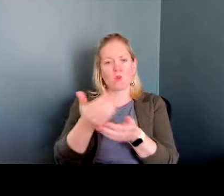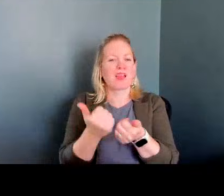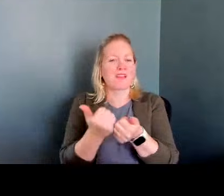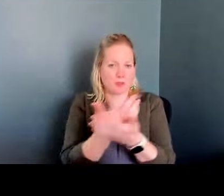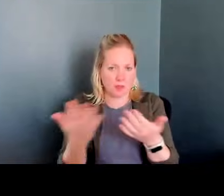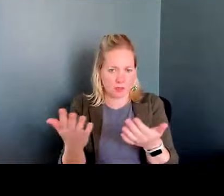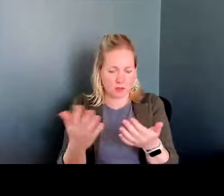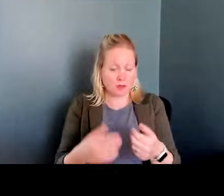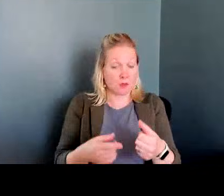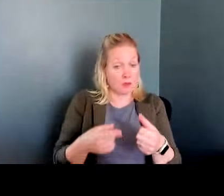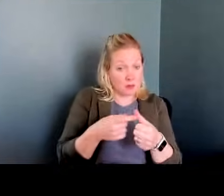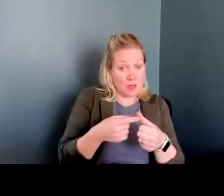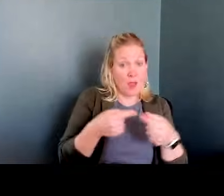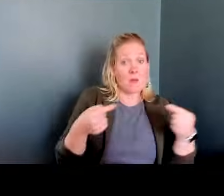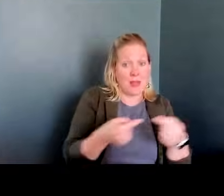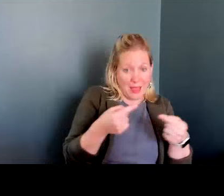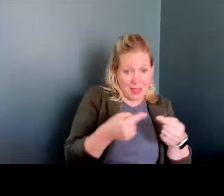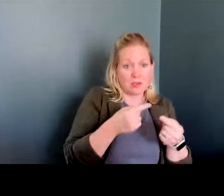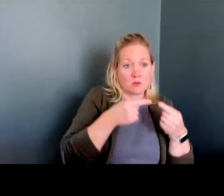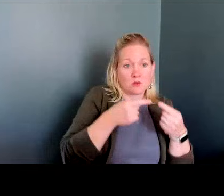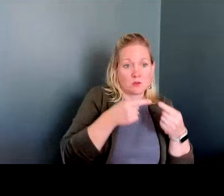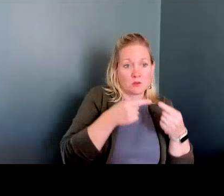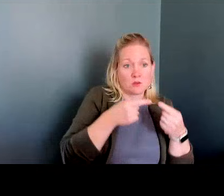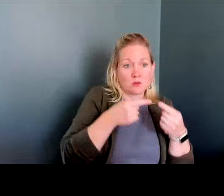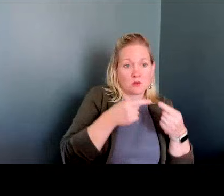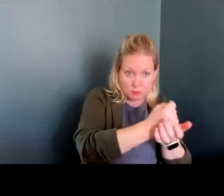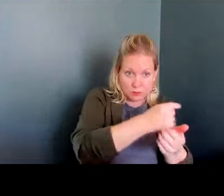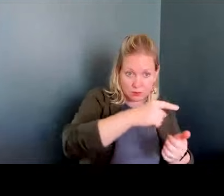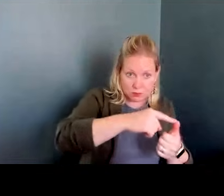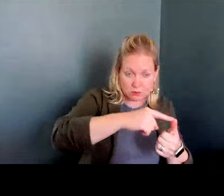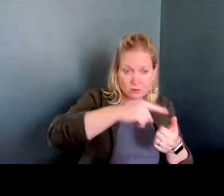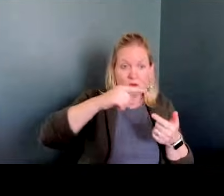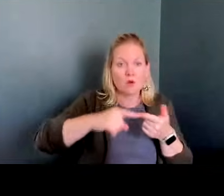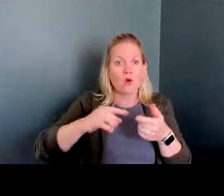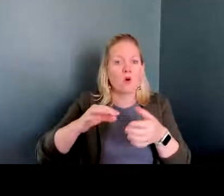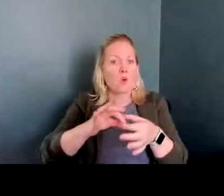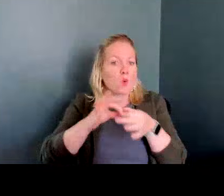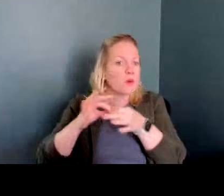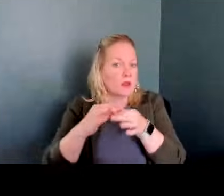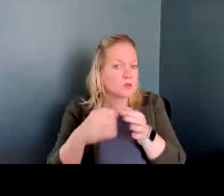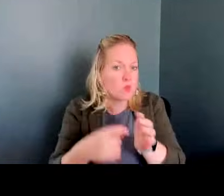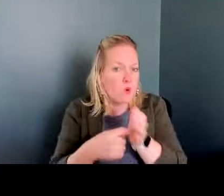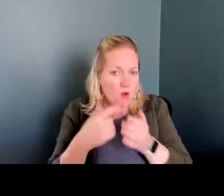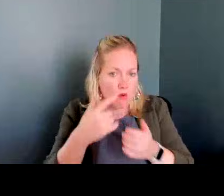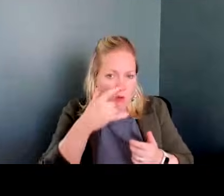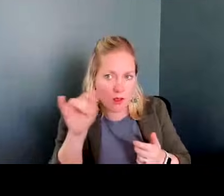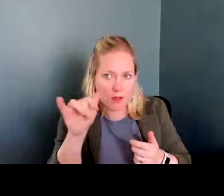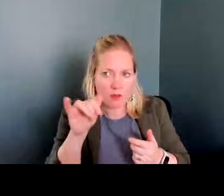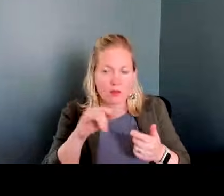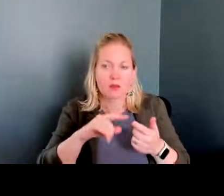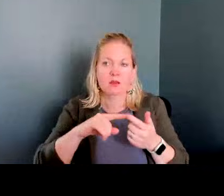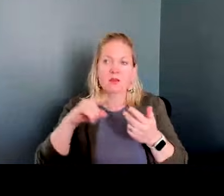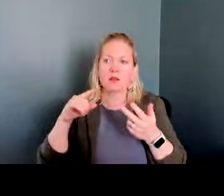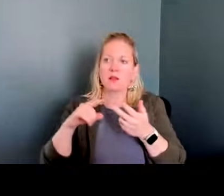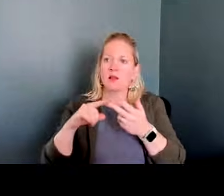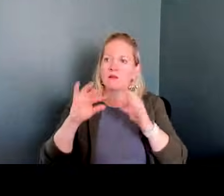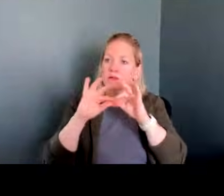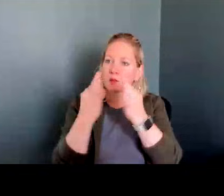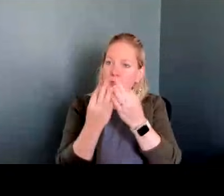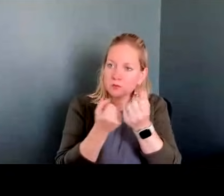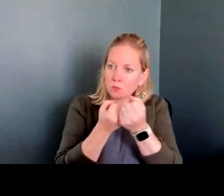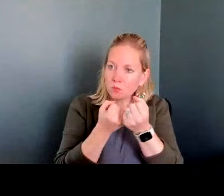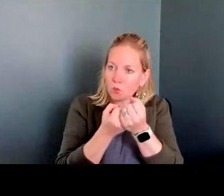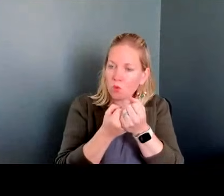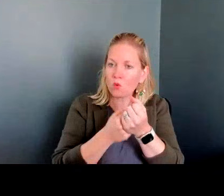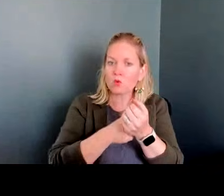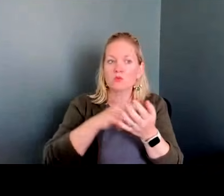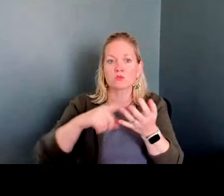but also the coordination that it will take, the family support, childcare, all kinds of things